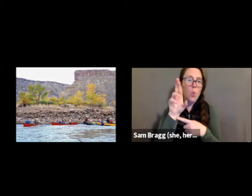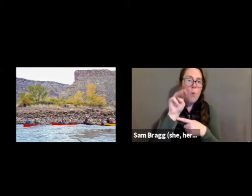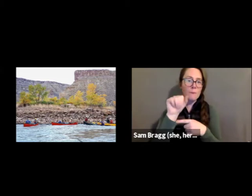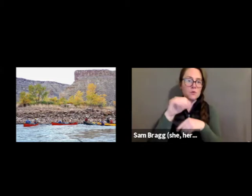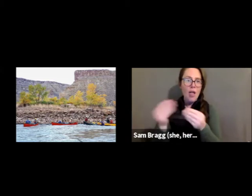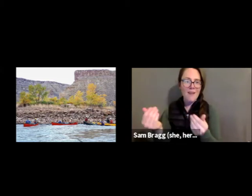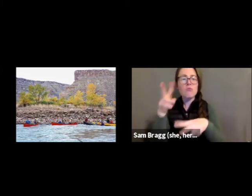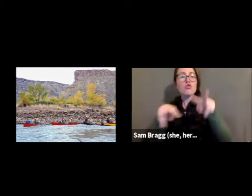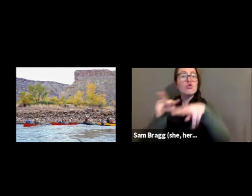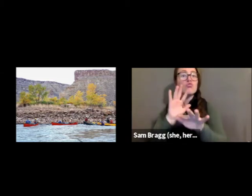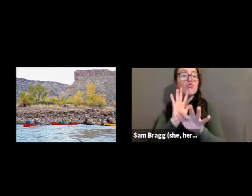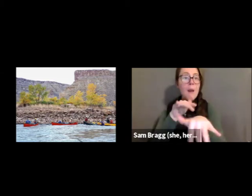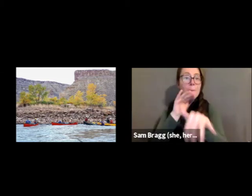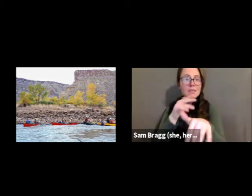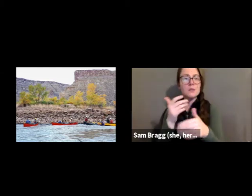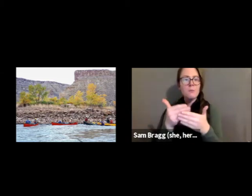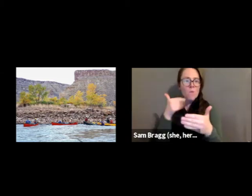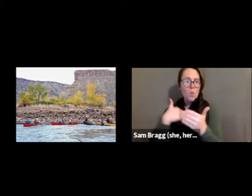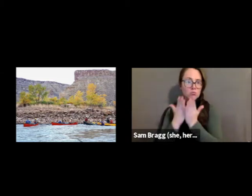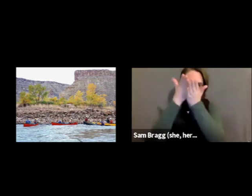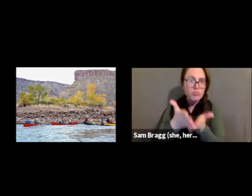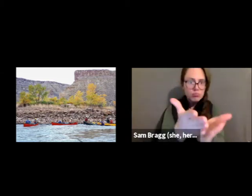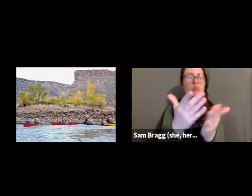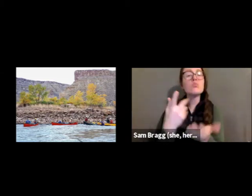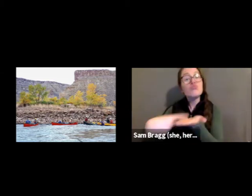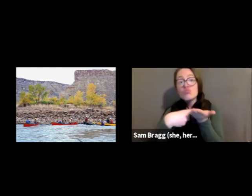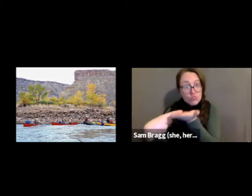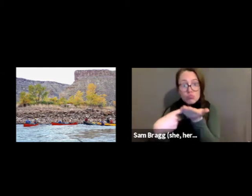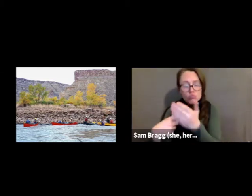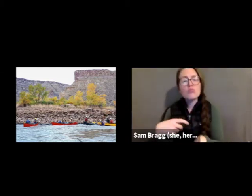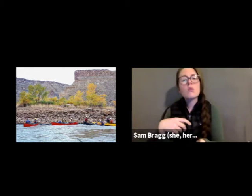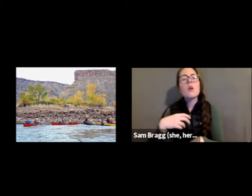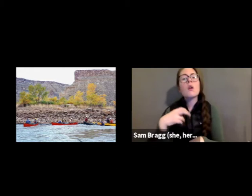discussion on land we would talk through this warms acronym before we went ahead on the rapids